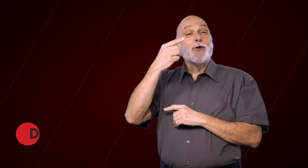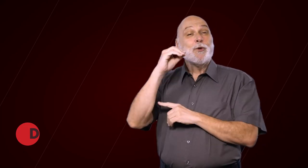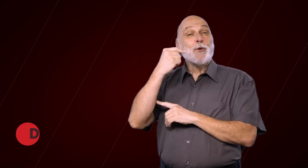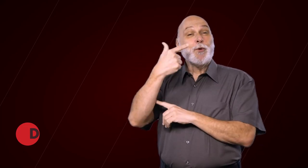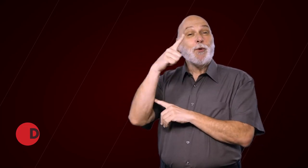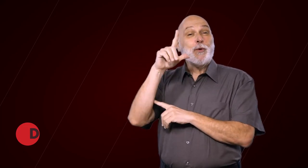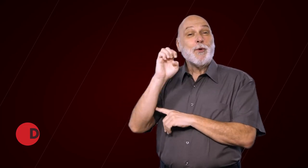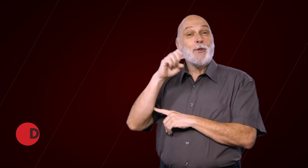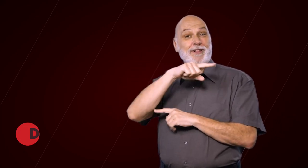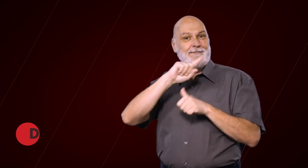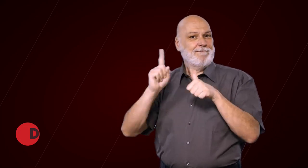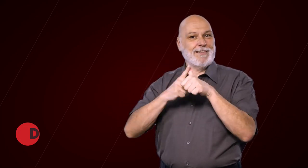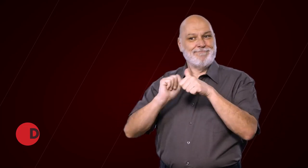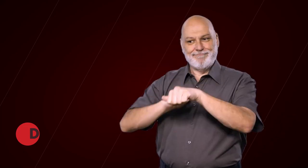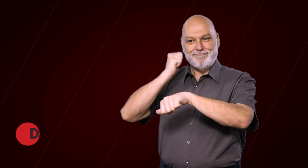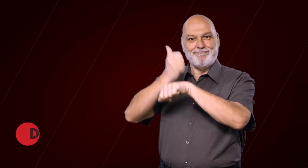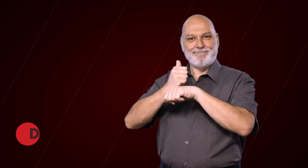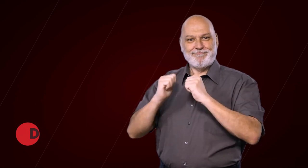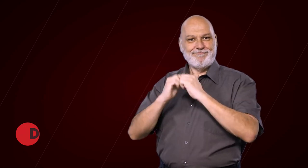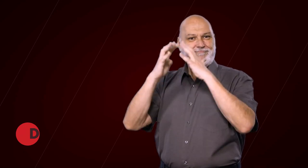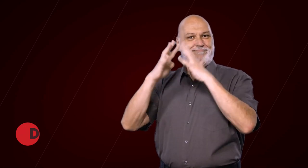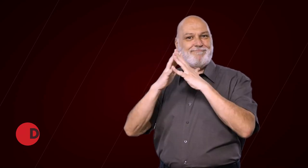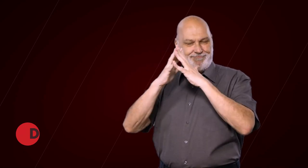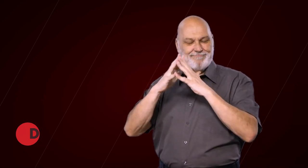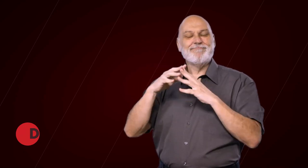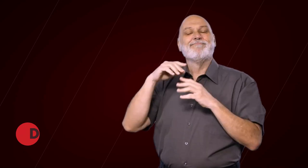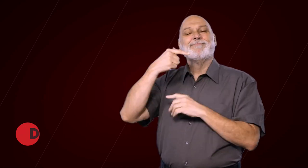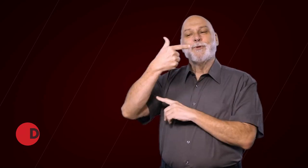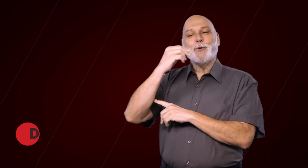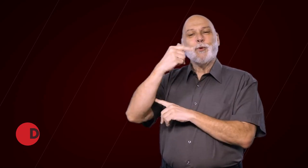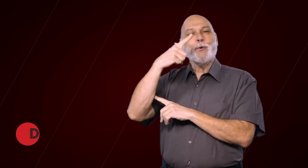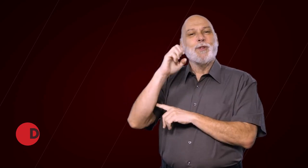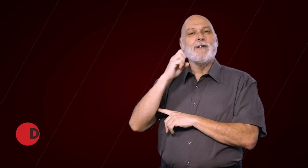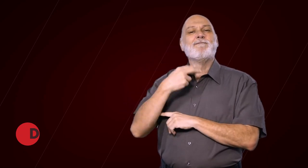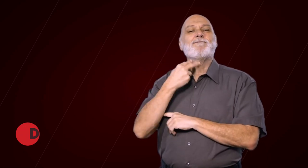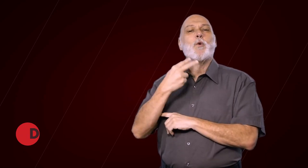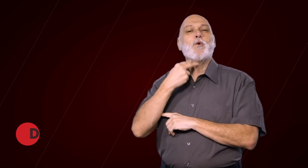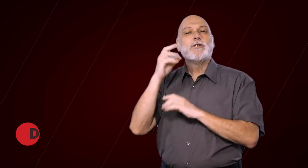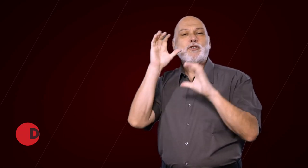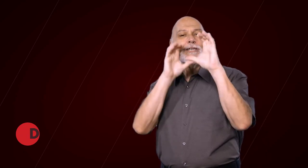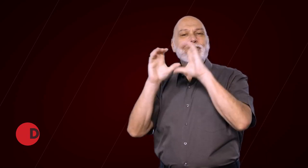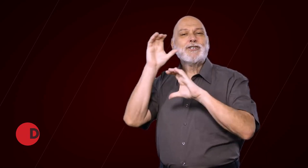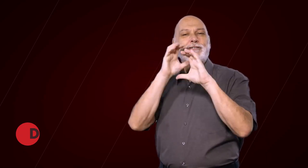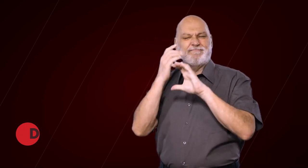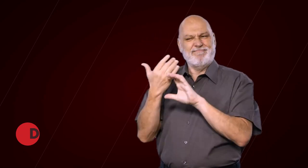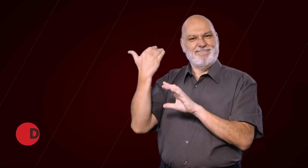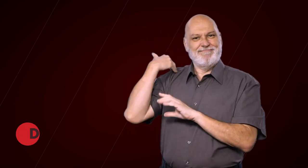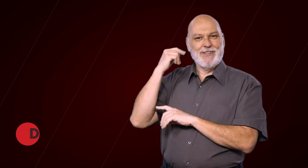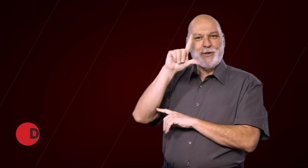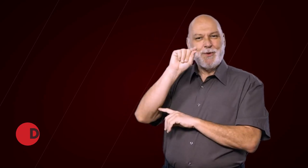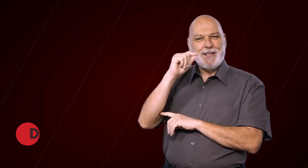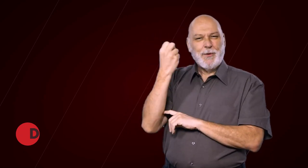Google first launched Google Voice Search back in 2012.